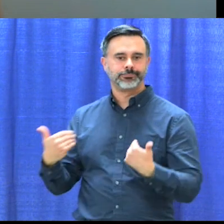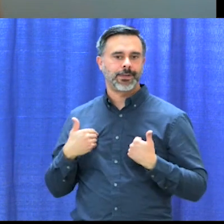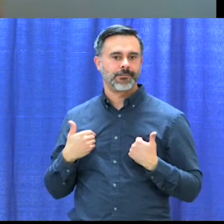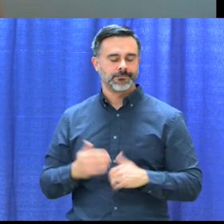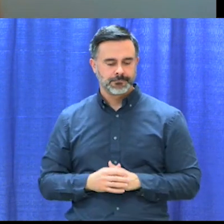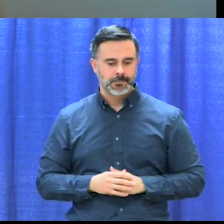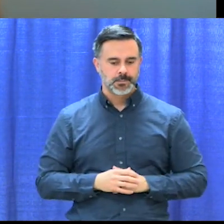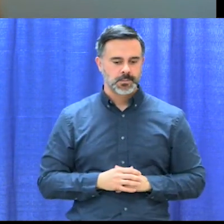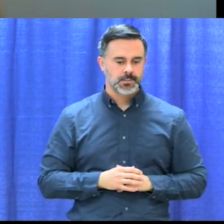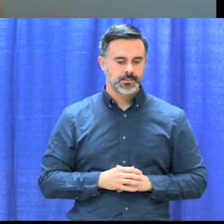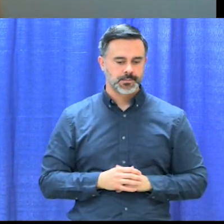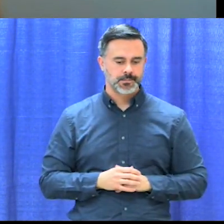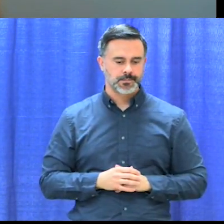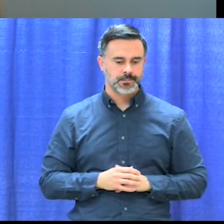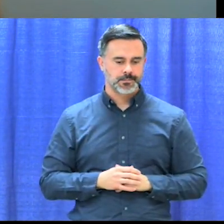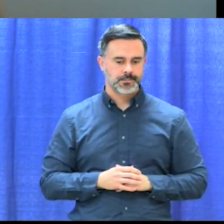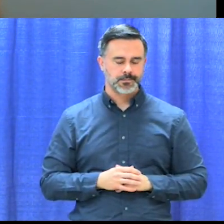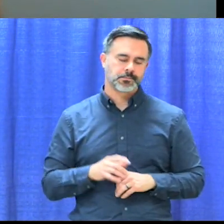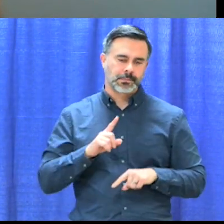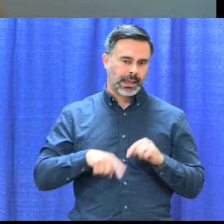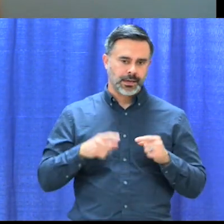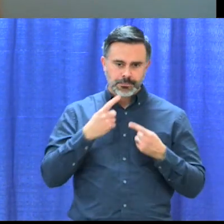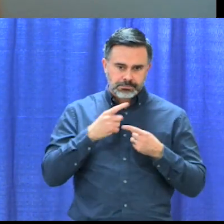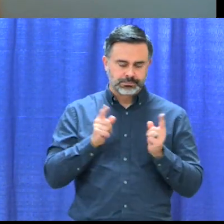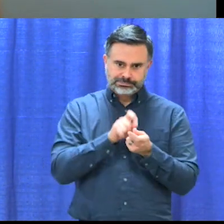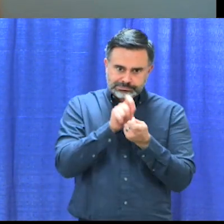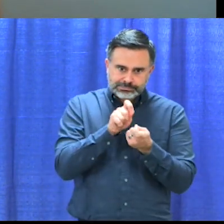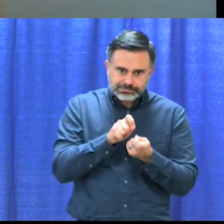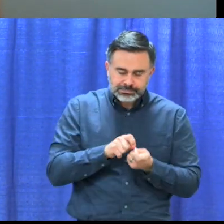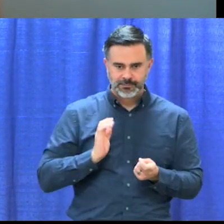While we can't disclose of course the precise terms of the contract.